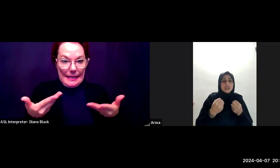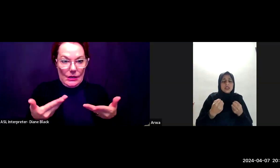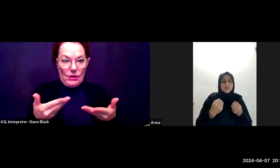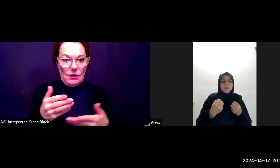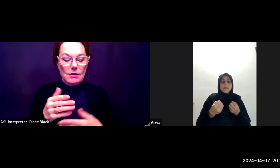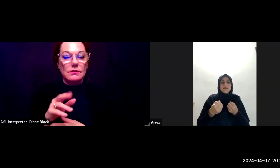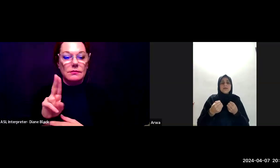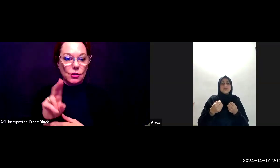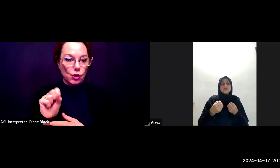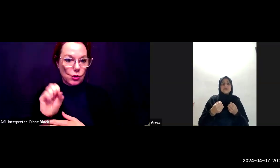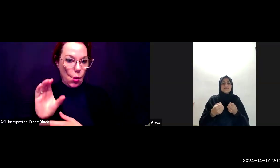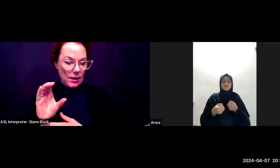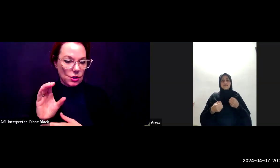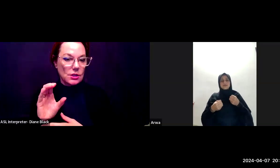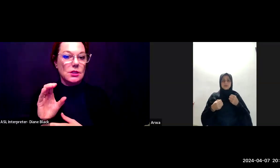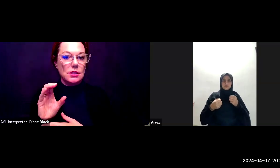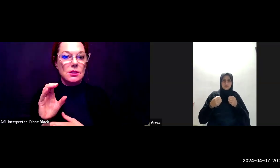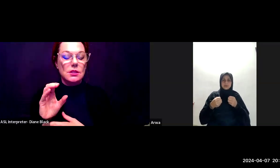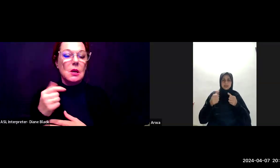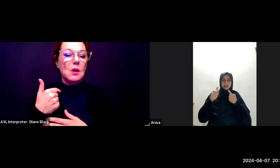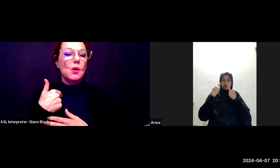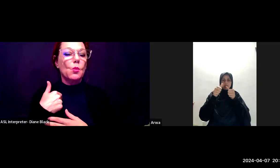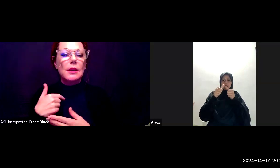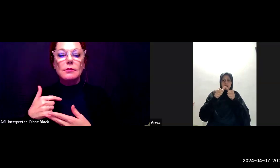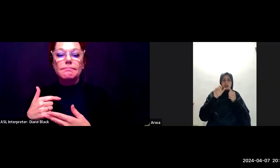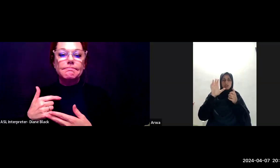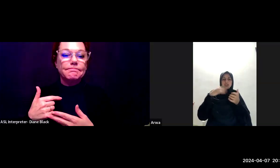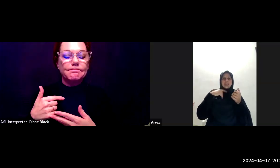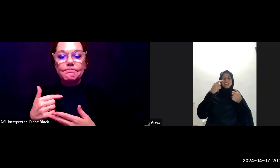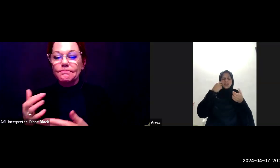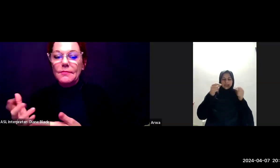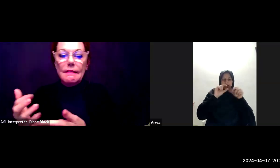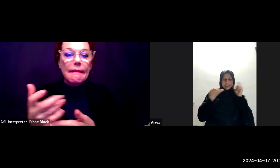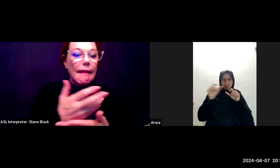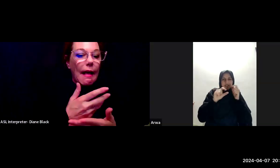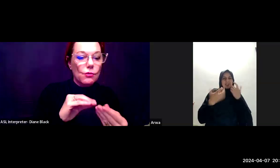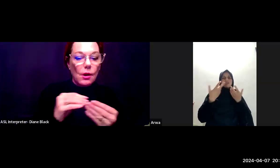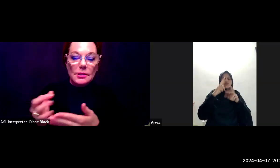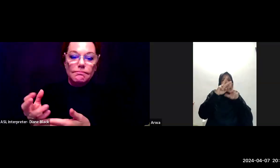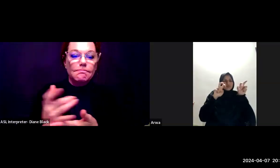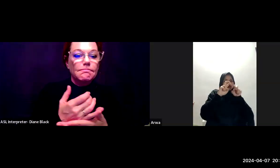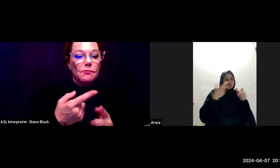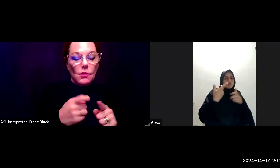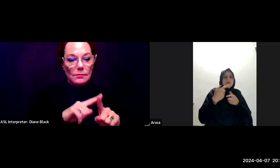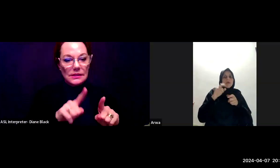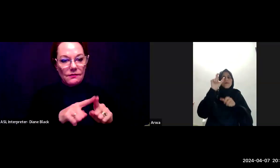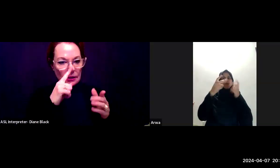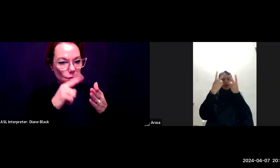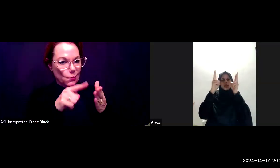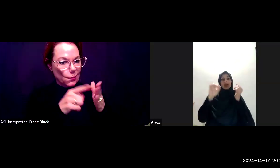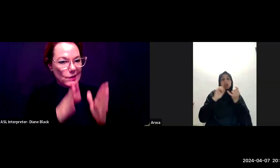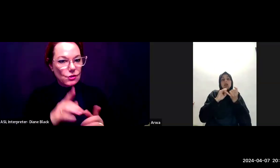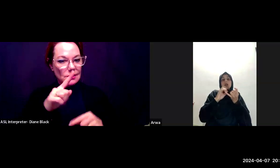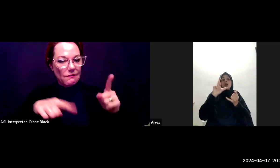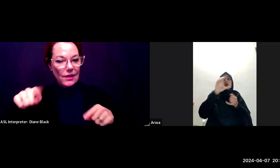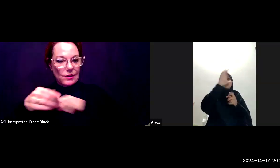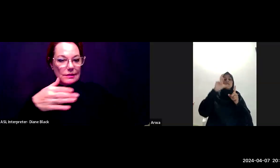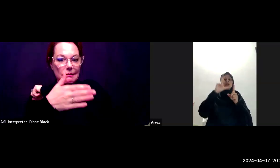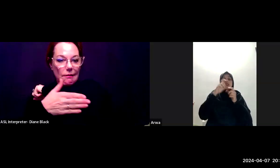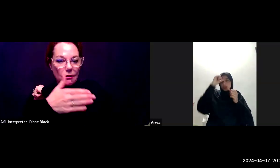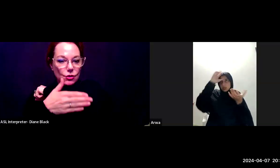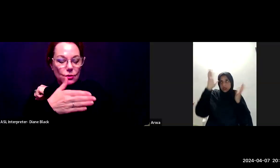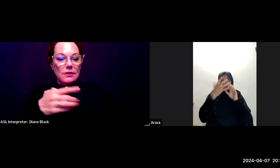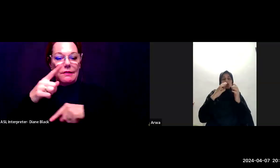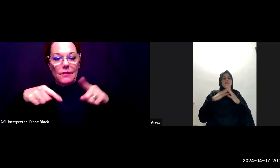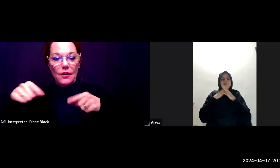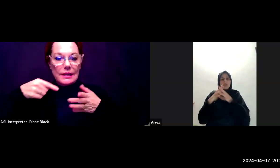have taken estimates from researchers in various uh countries, in various studies .and we kind of